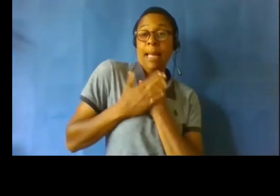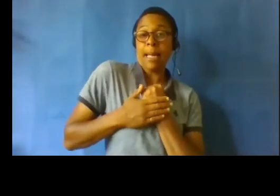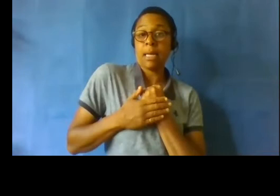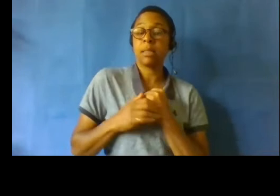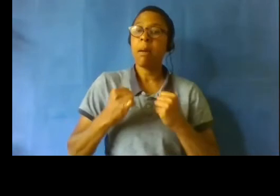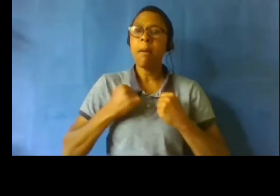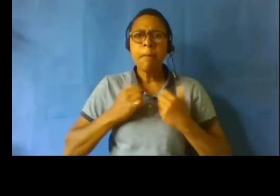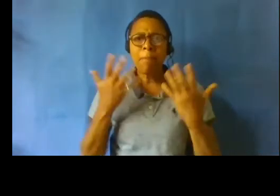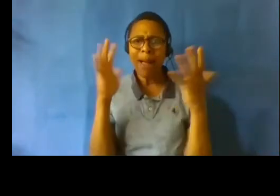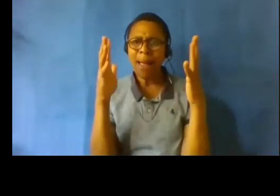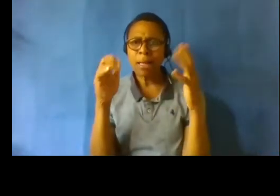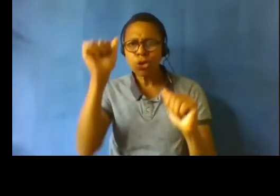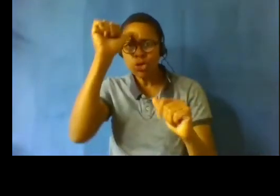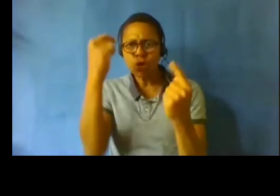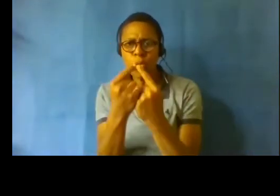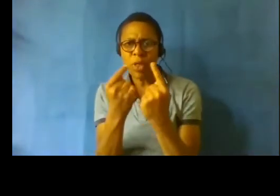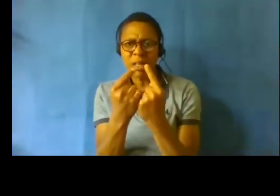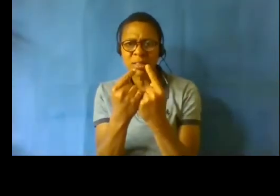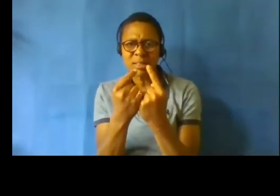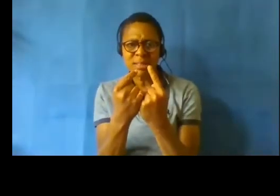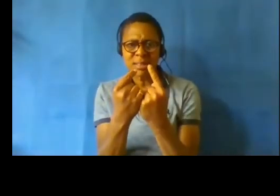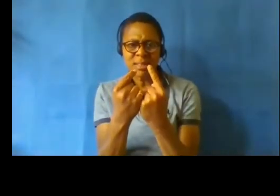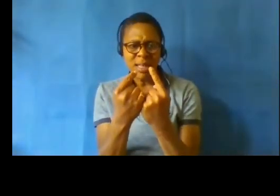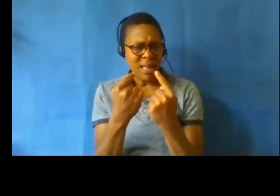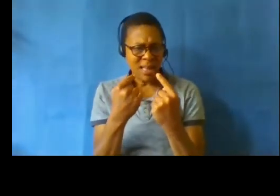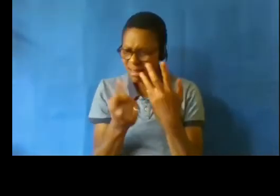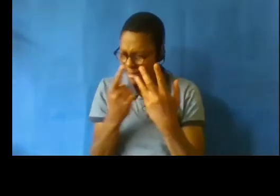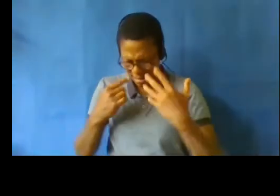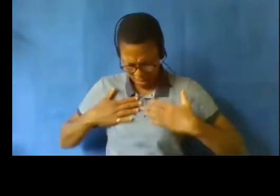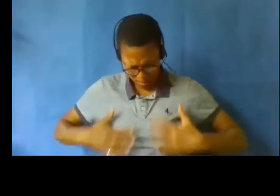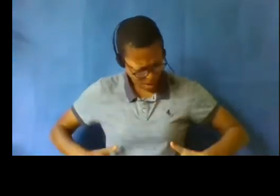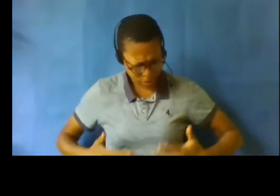type words send says stories worlds that I didn't know I